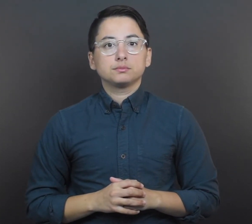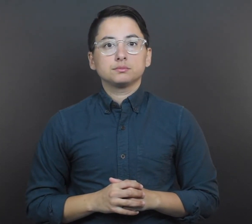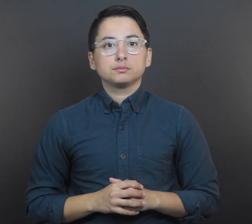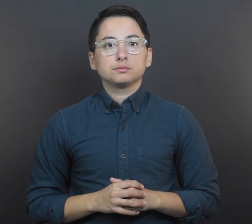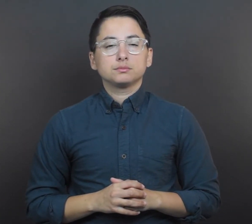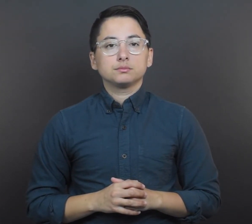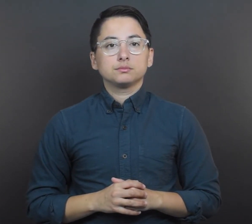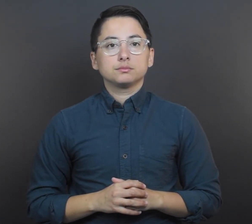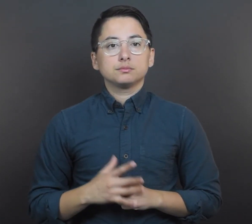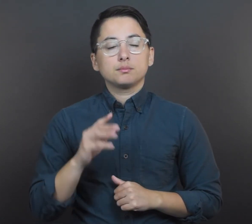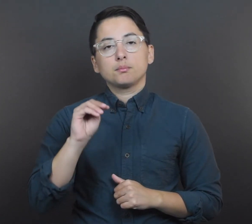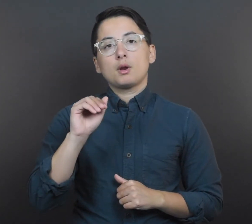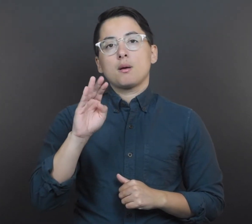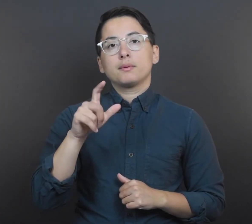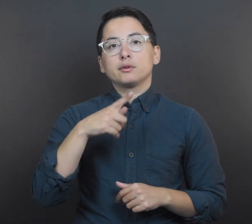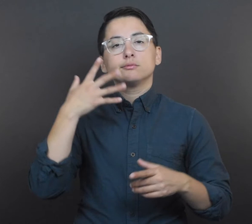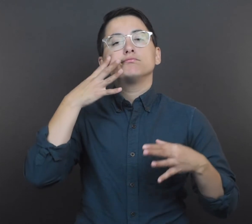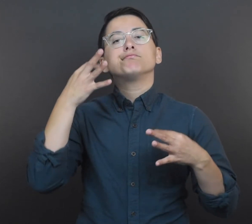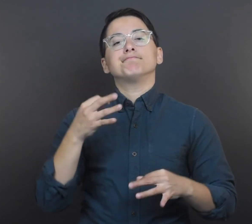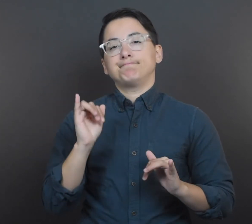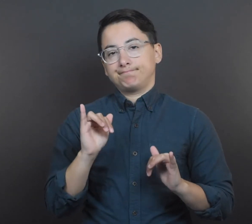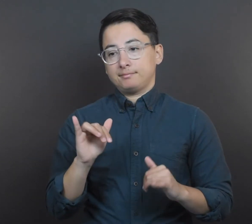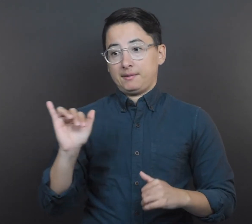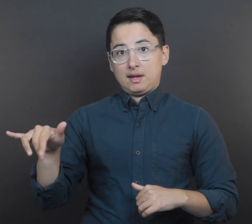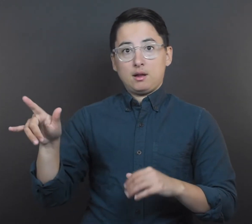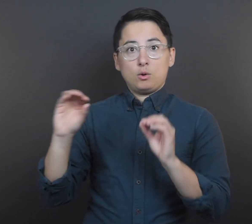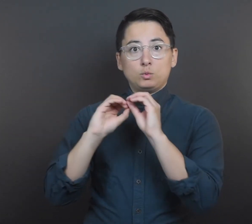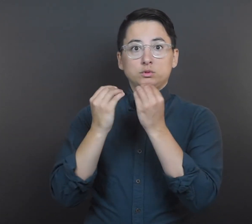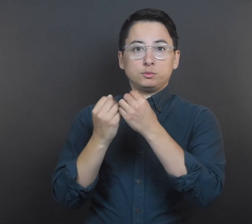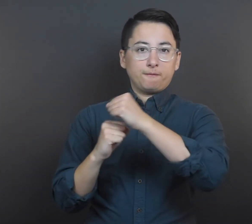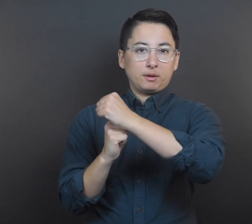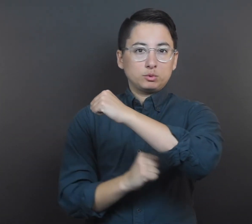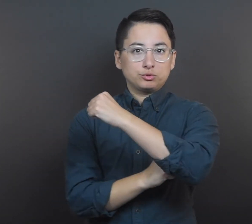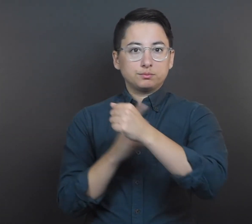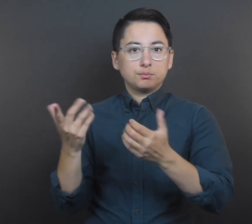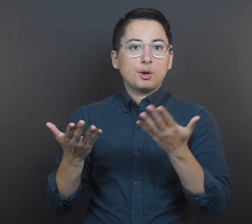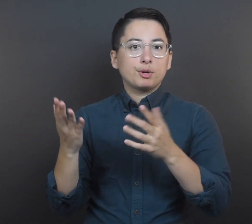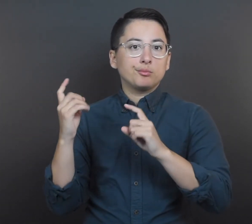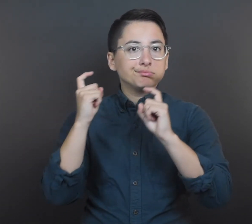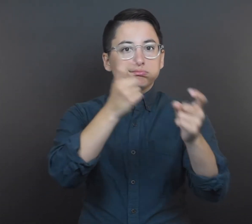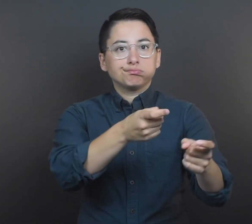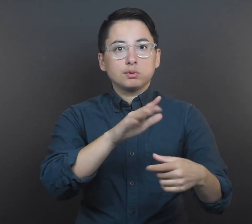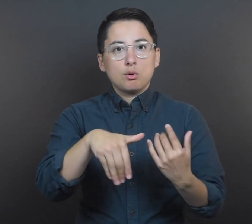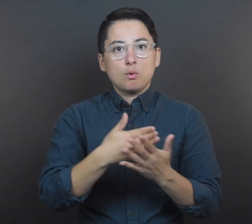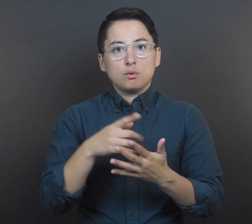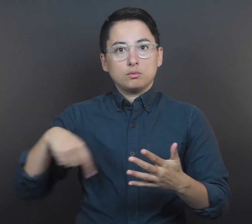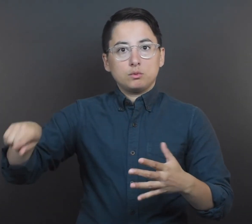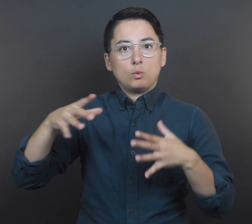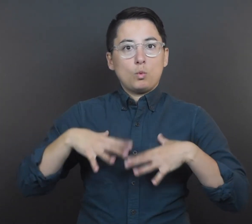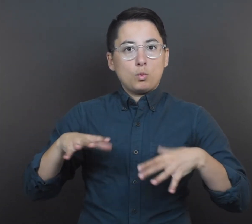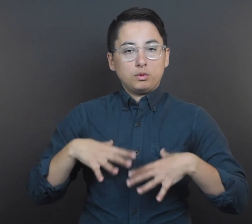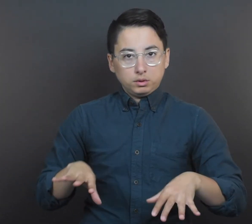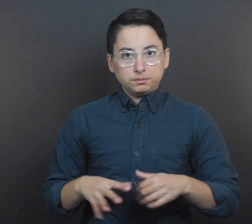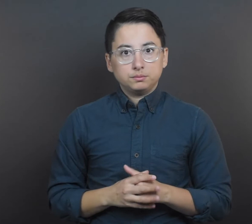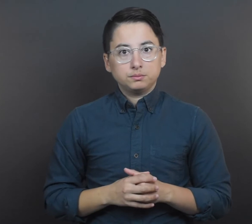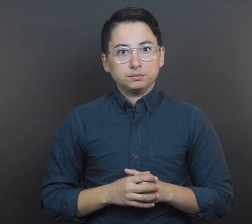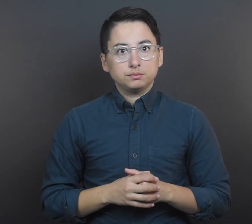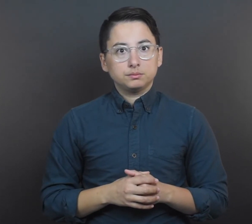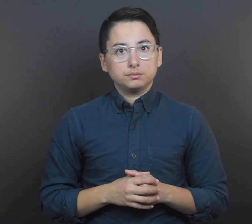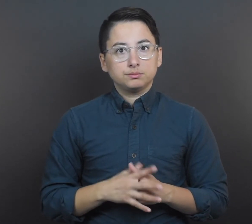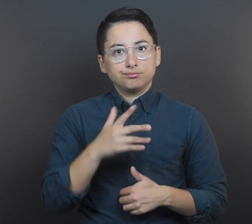“It didn’t take me long to come back to the truth of the situation.